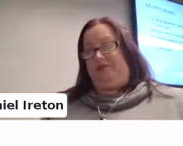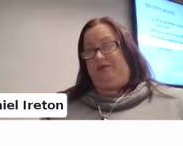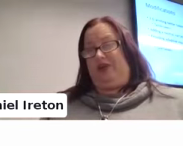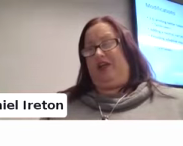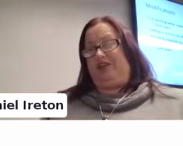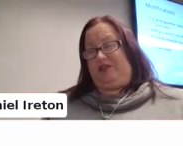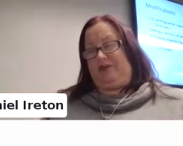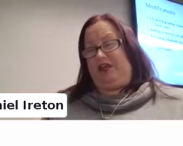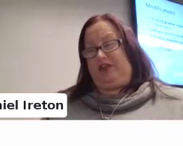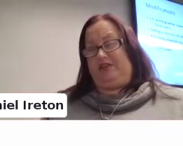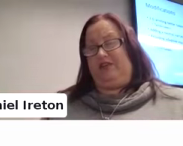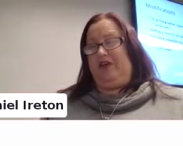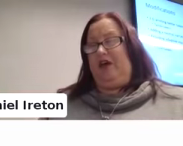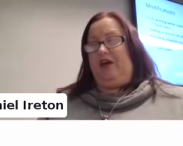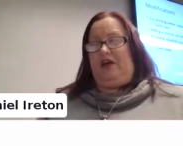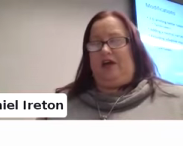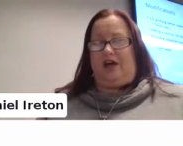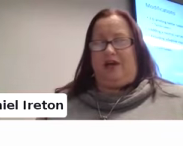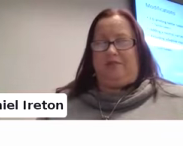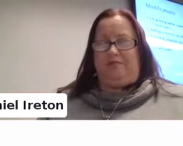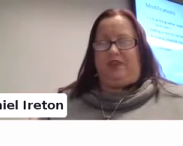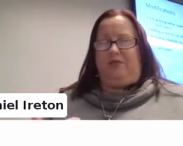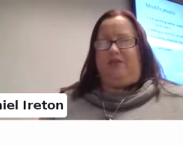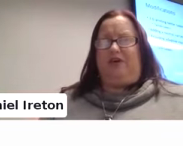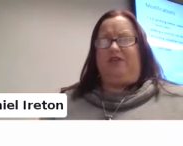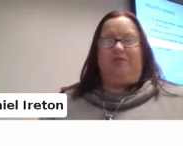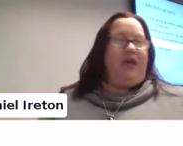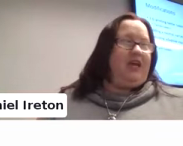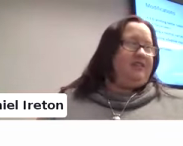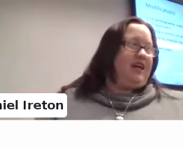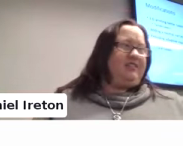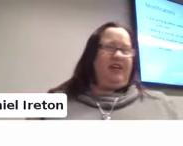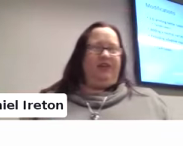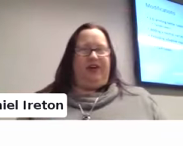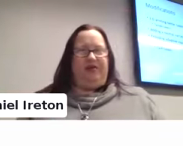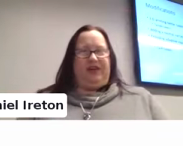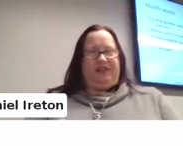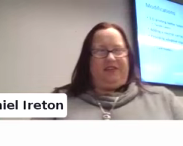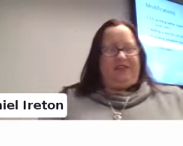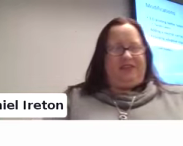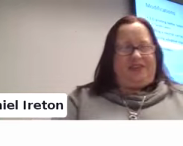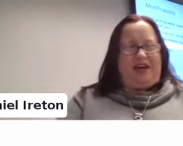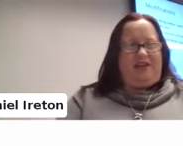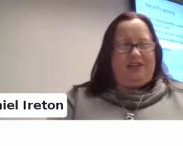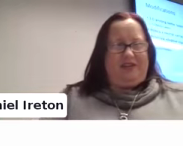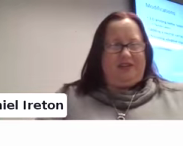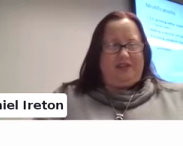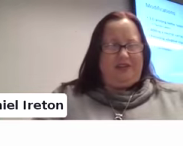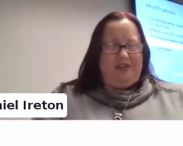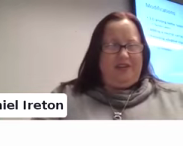But if you create them so that design sticks out from the die it is actually very, very easy to feel. So someone who is blind could pretty easily play this.